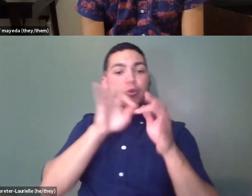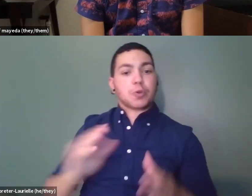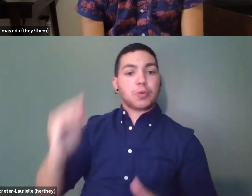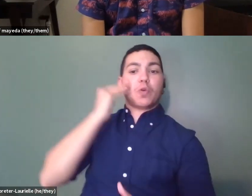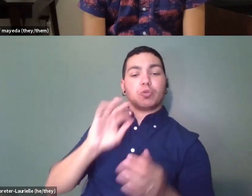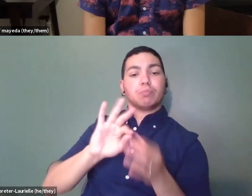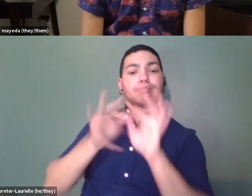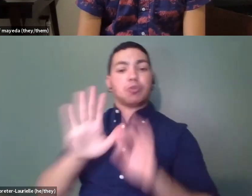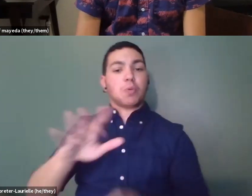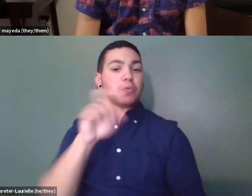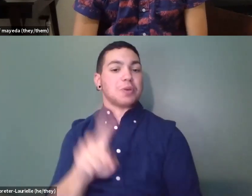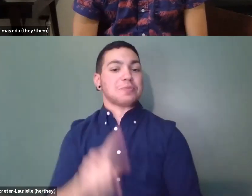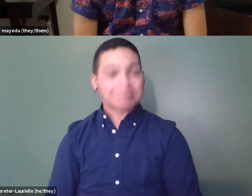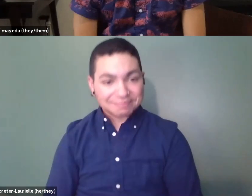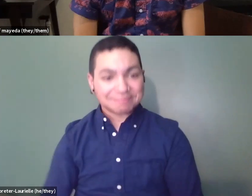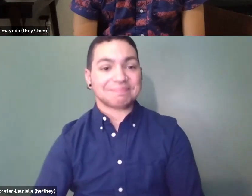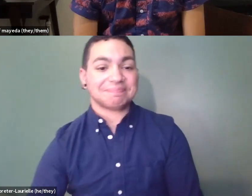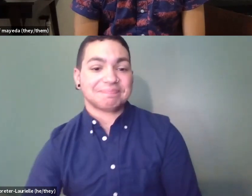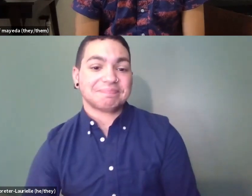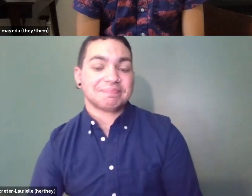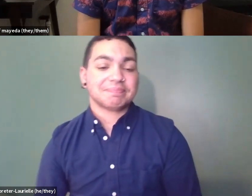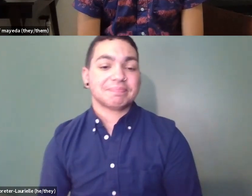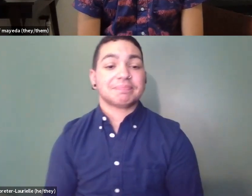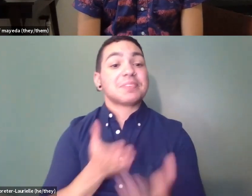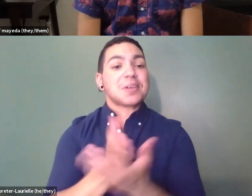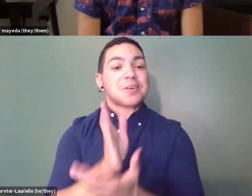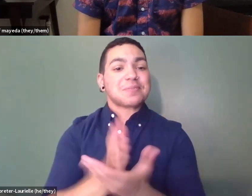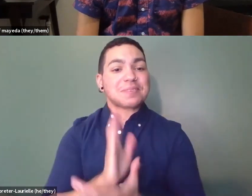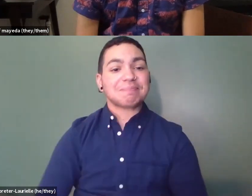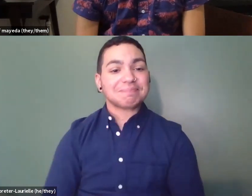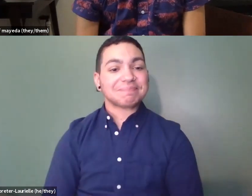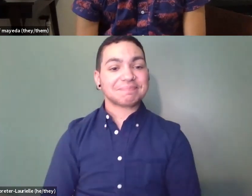So California, D. C., Massachusetts are just a few of